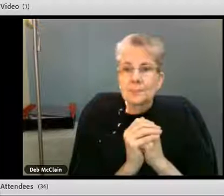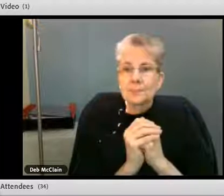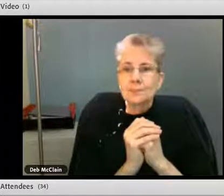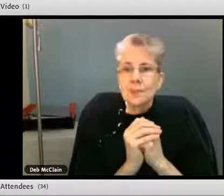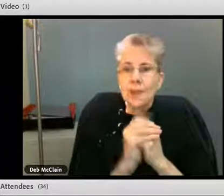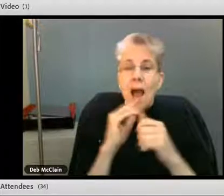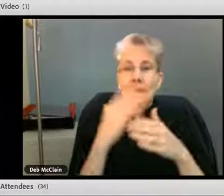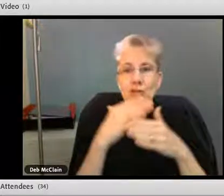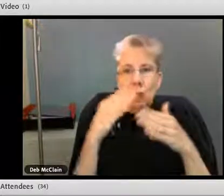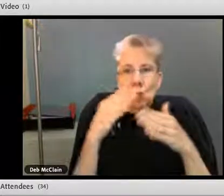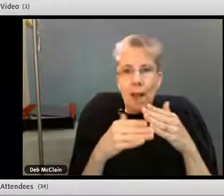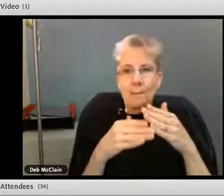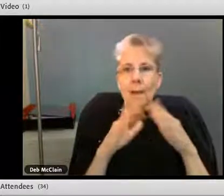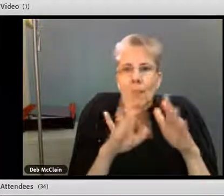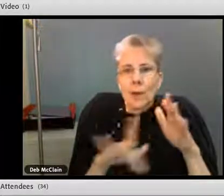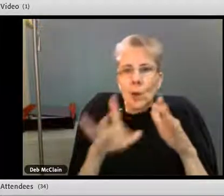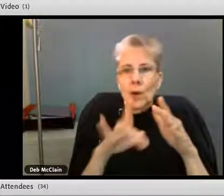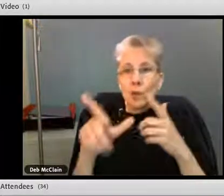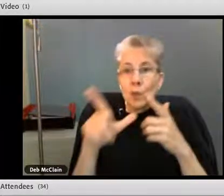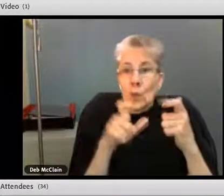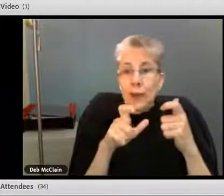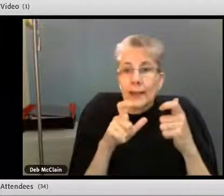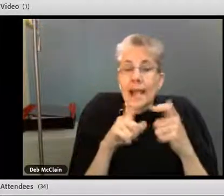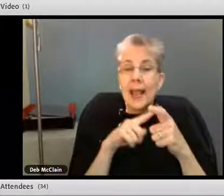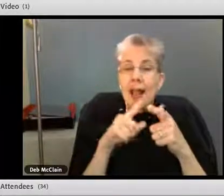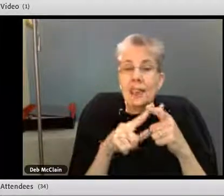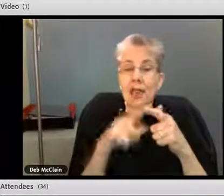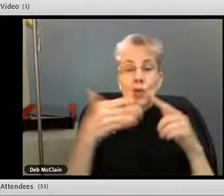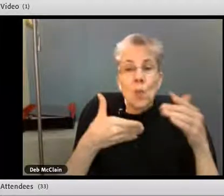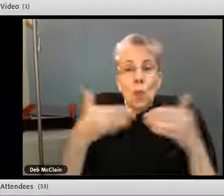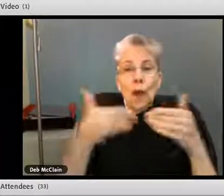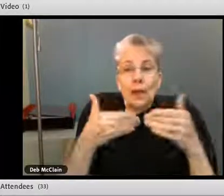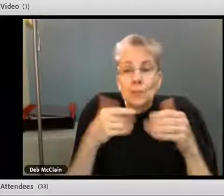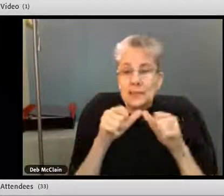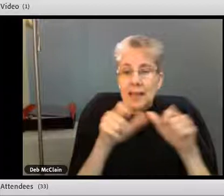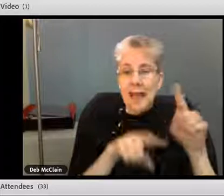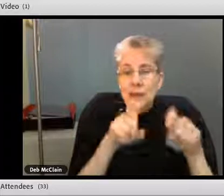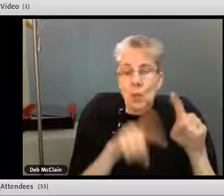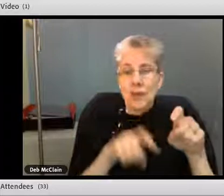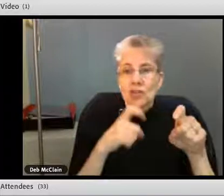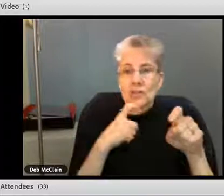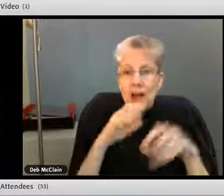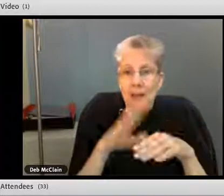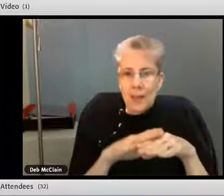and you're welcome to keep asking questions. I will be on. I'm sure Diana wouldn't mind staying on, as well, if needed.